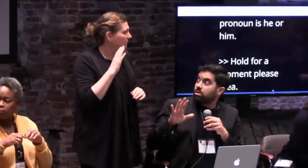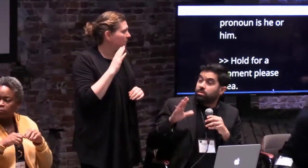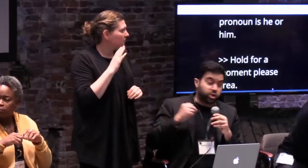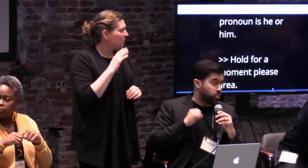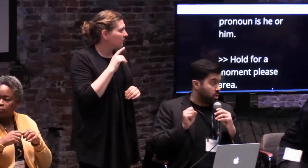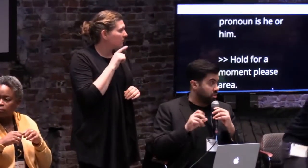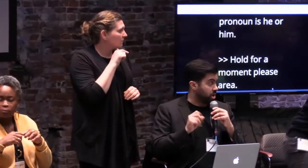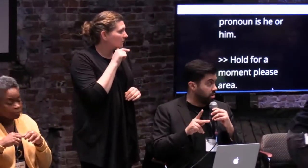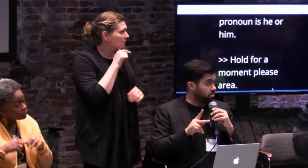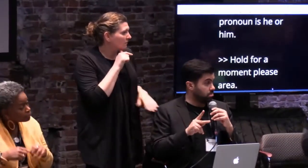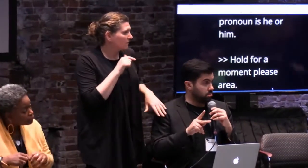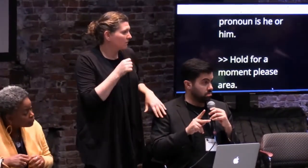Make sure we're all okay.